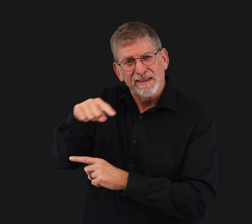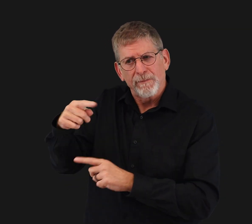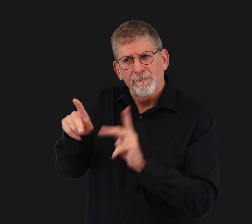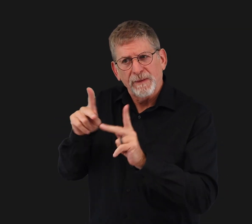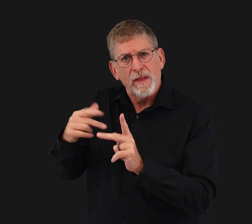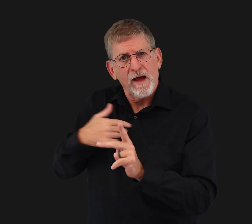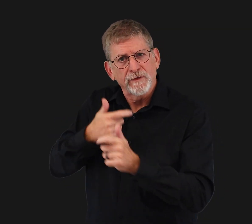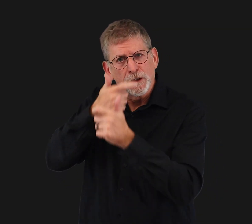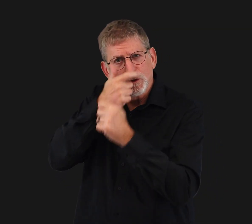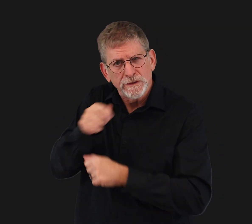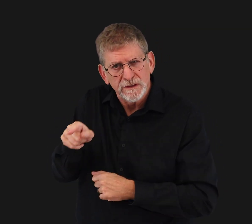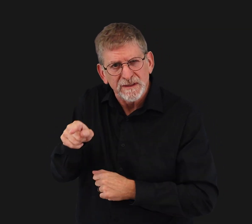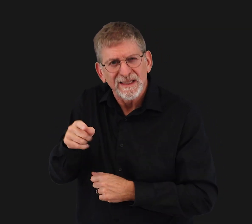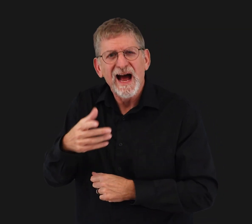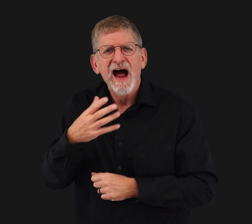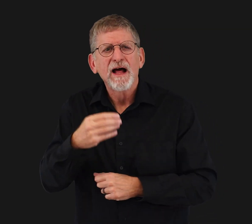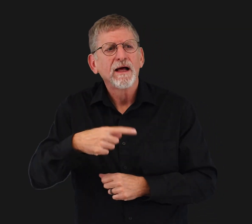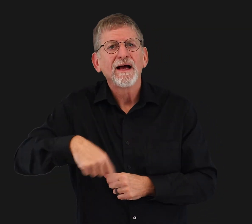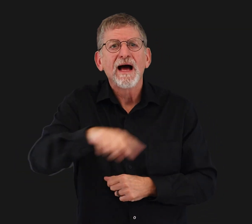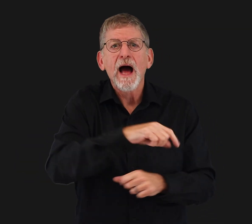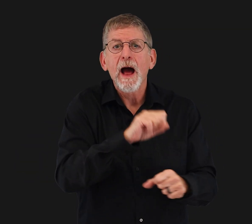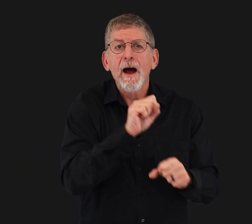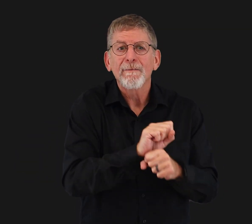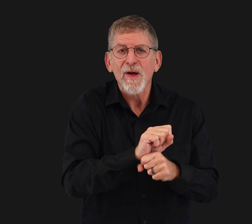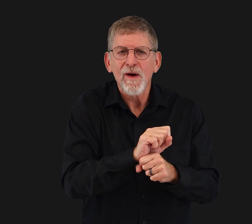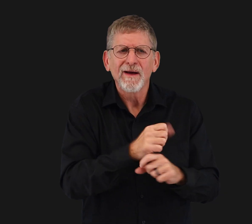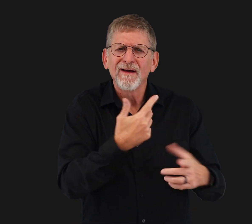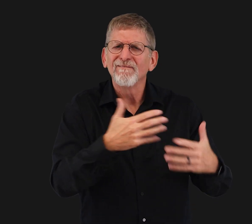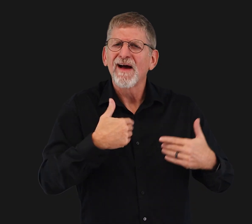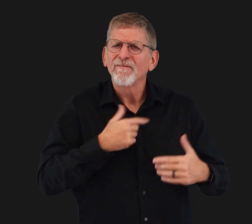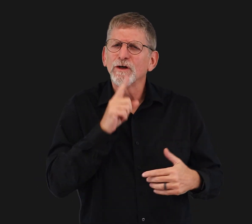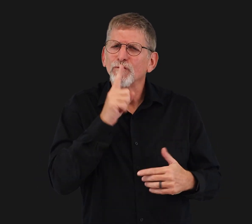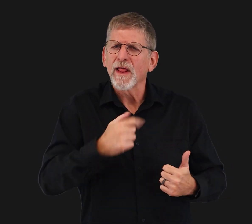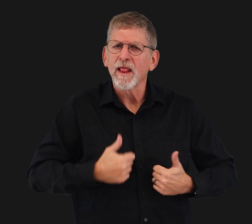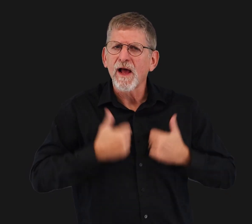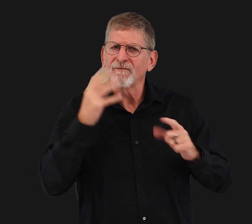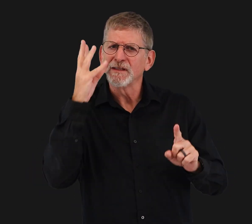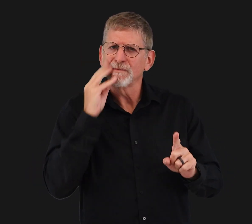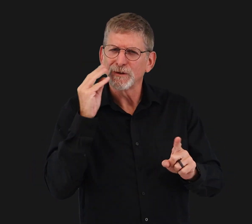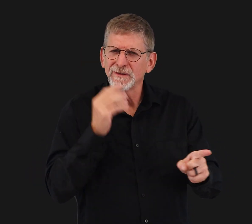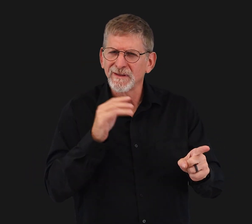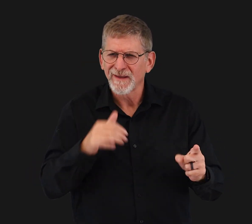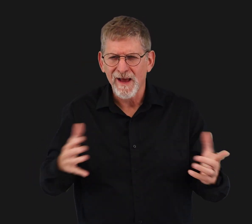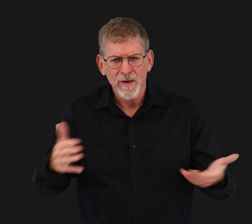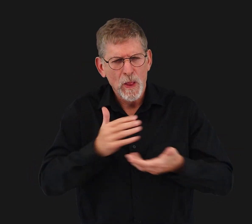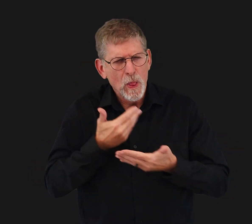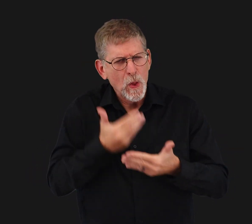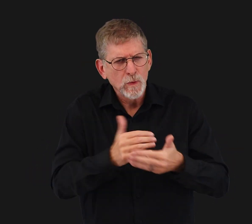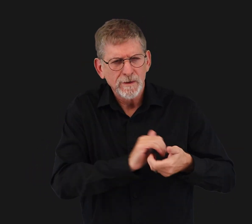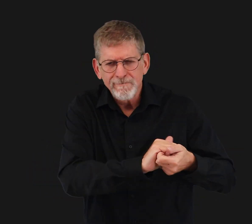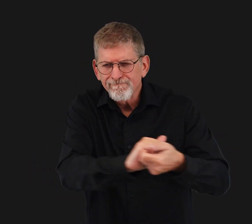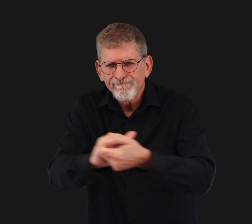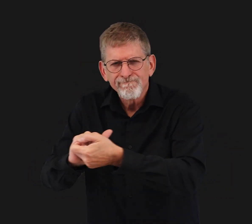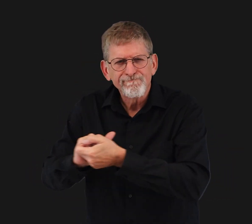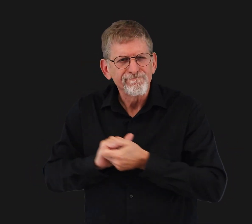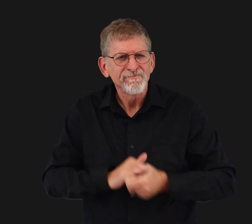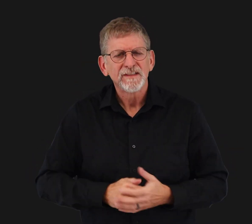and employees with lived experience.